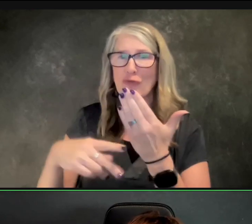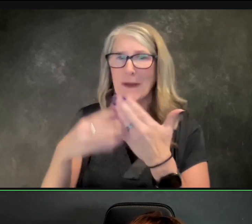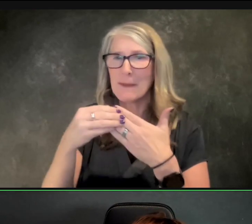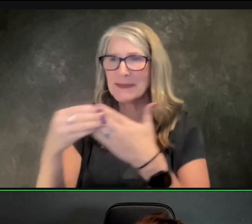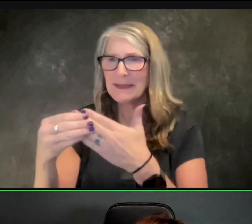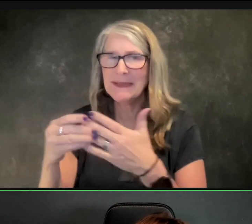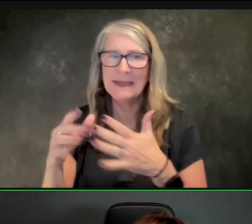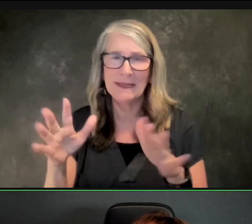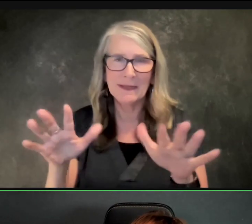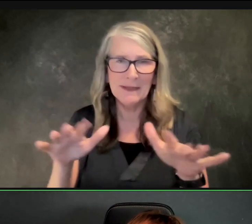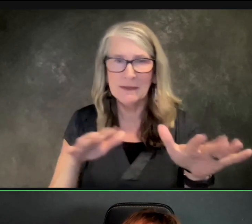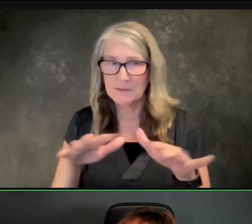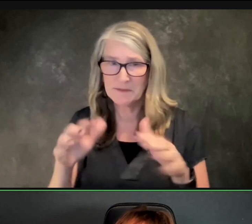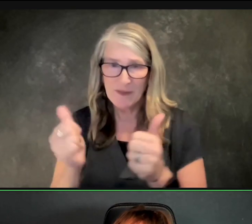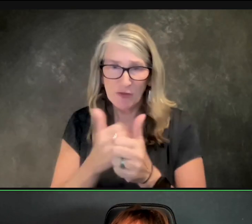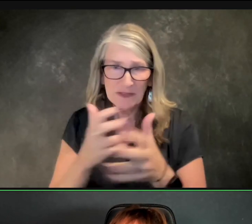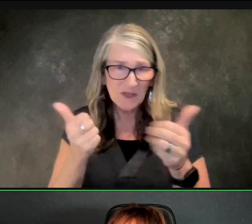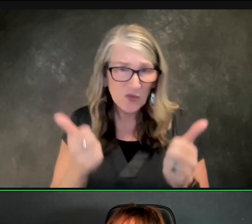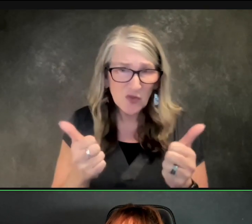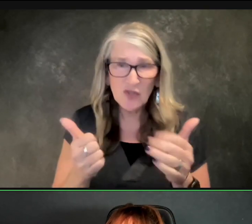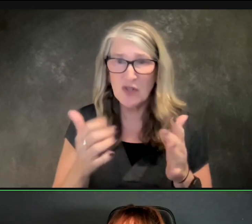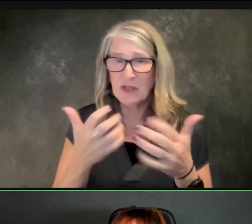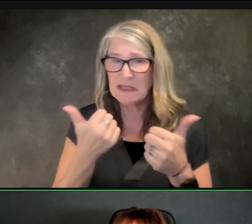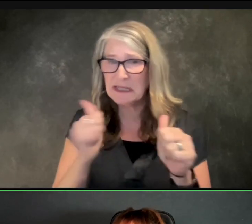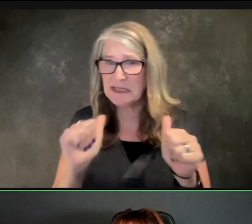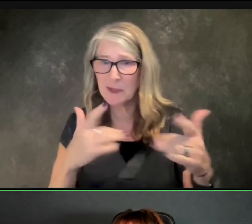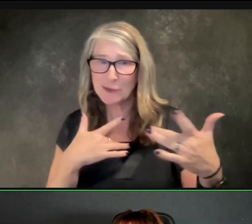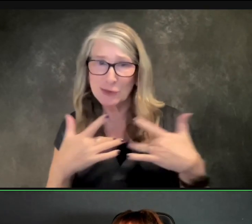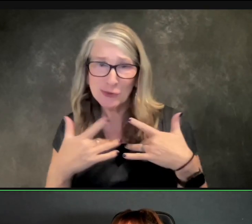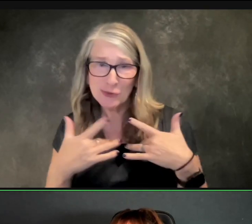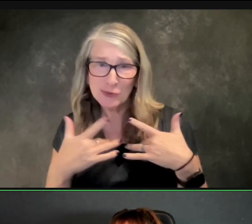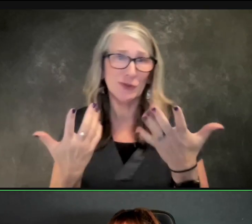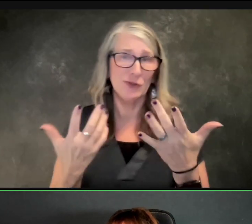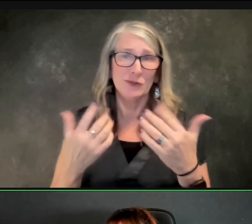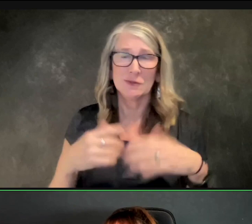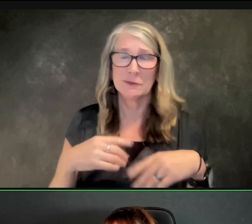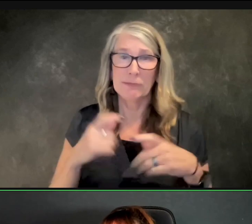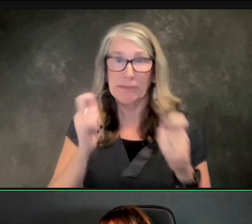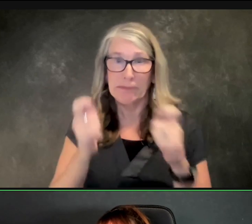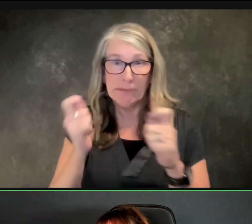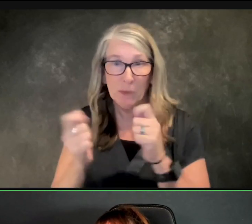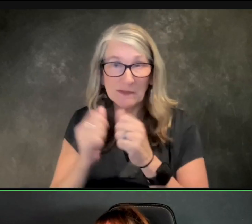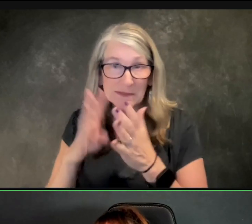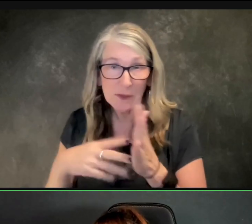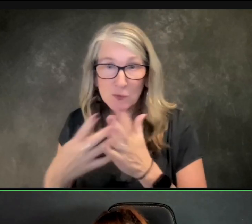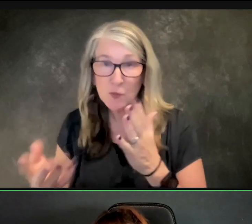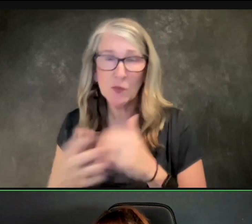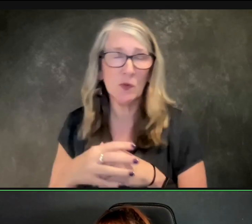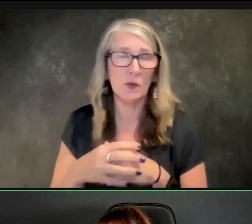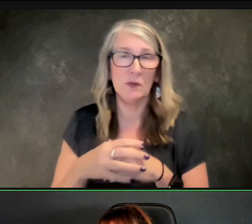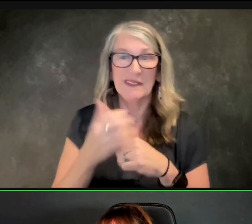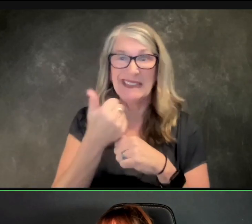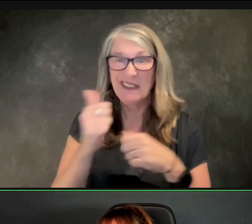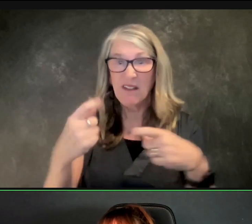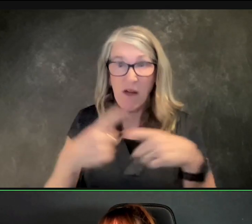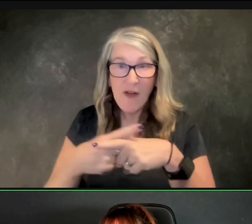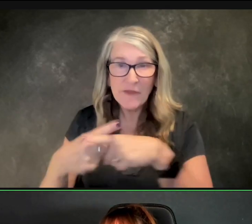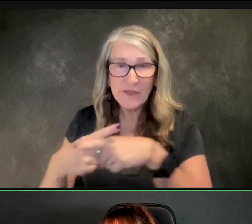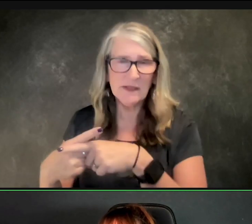in with the student, check in with the service provider and the program leads to just make sure everything is running smoothly.